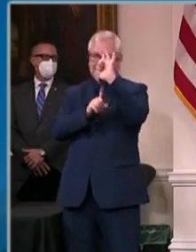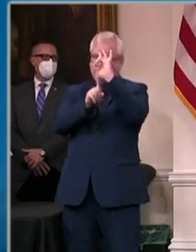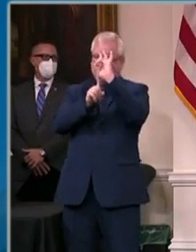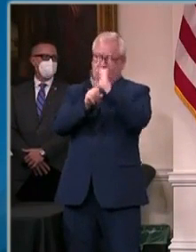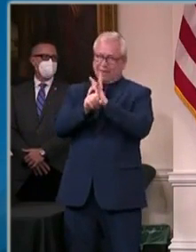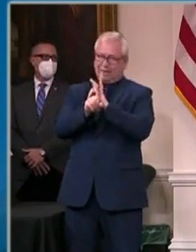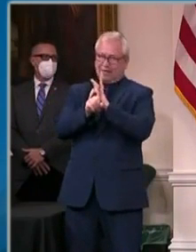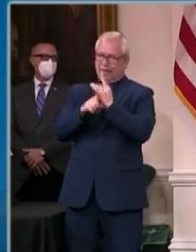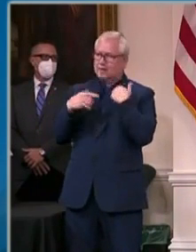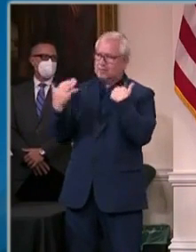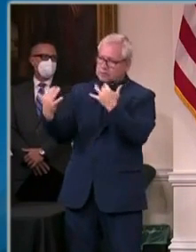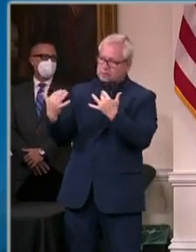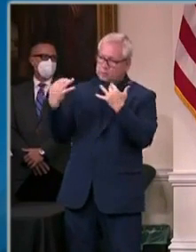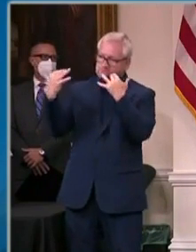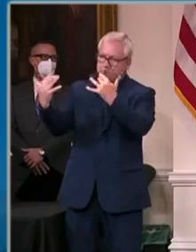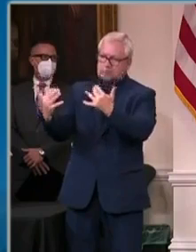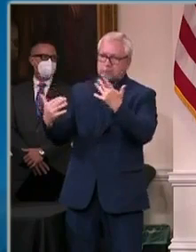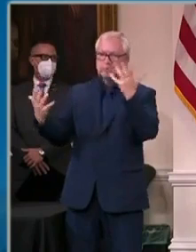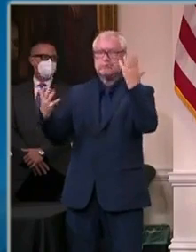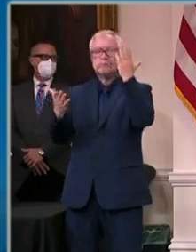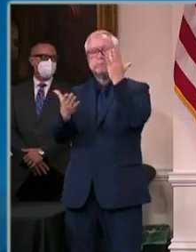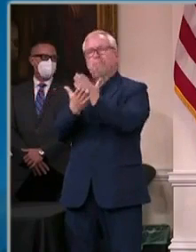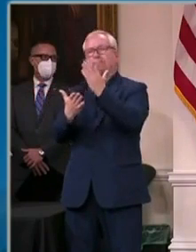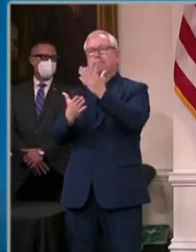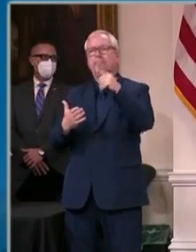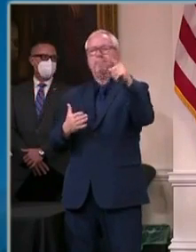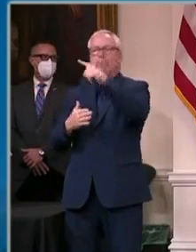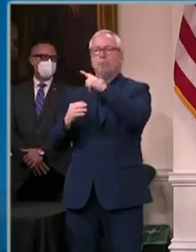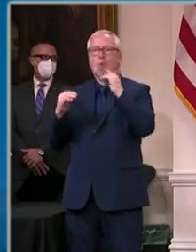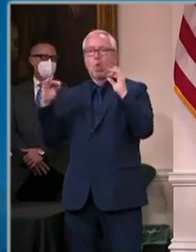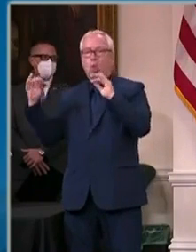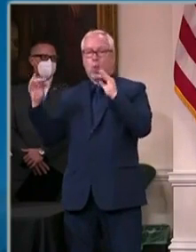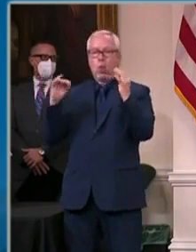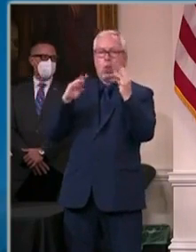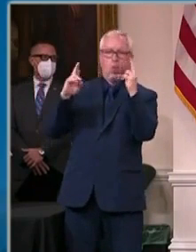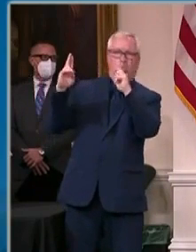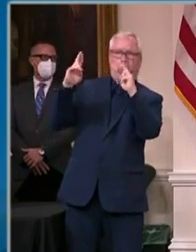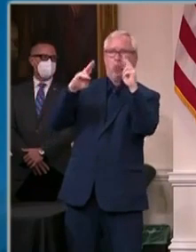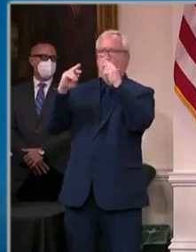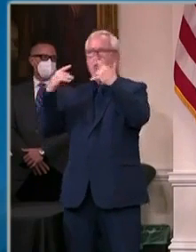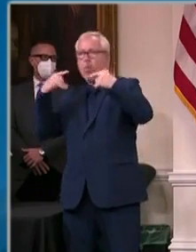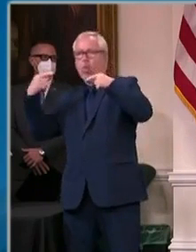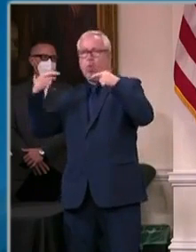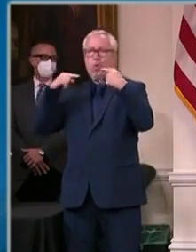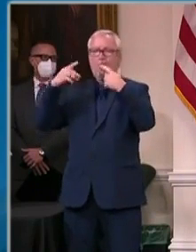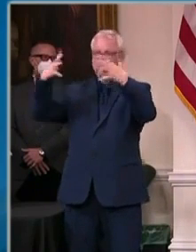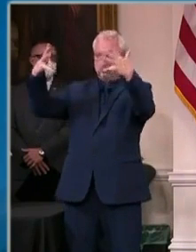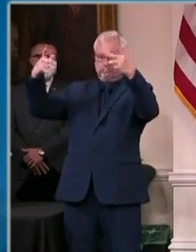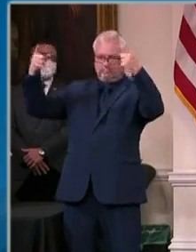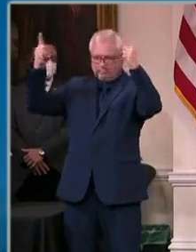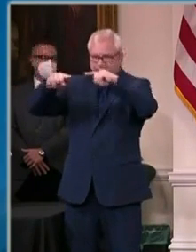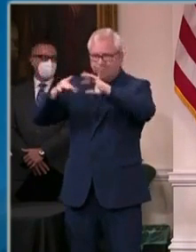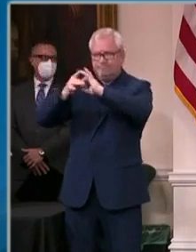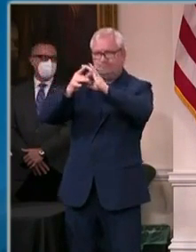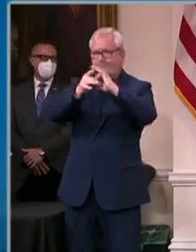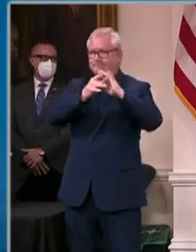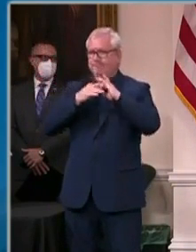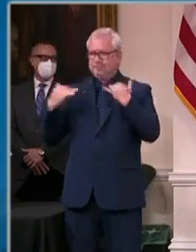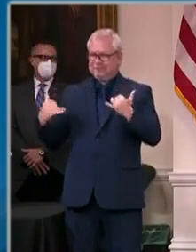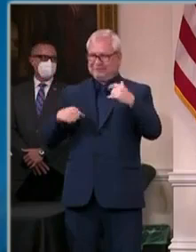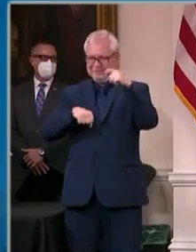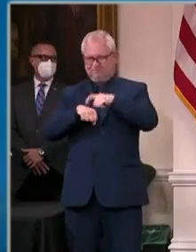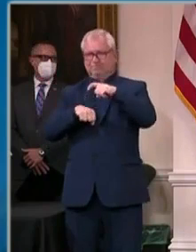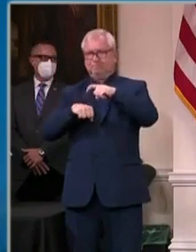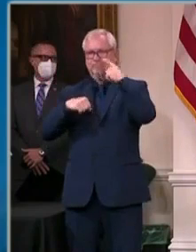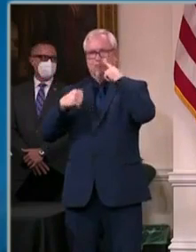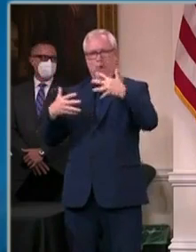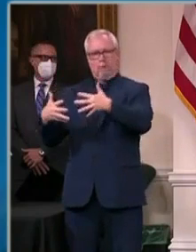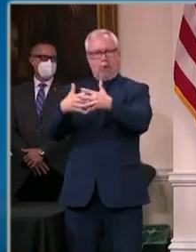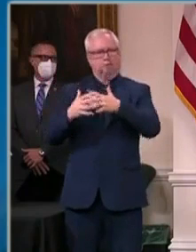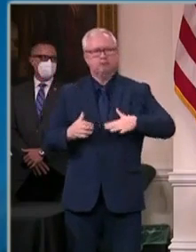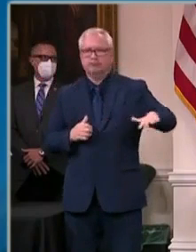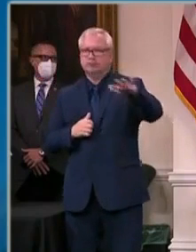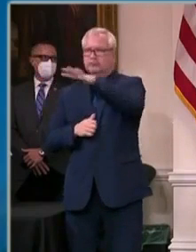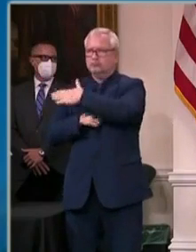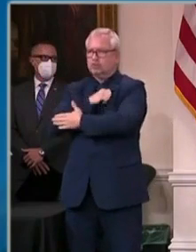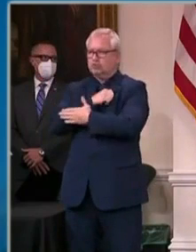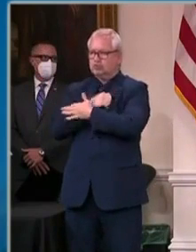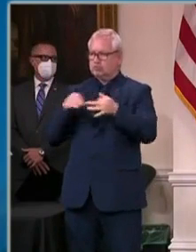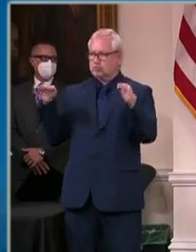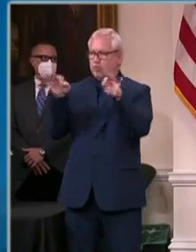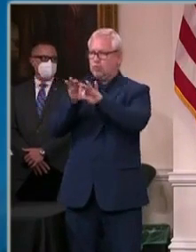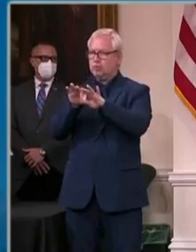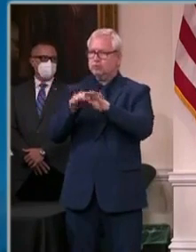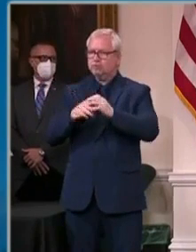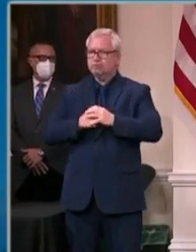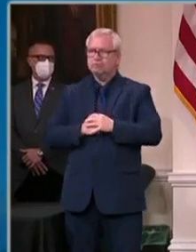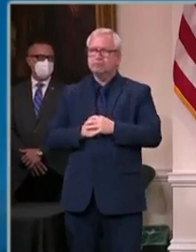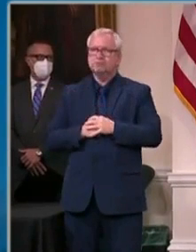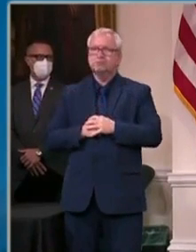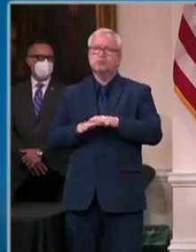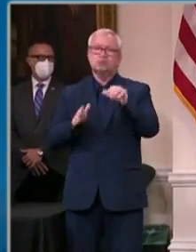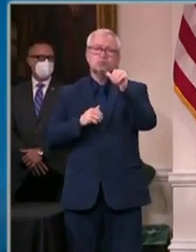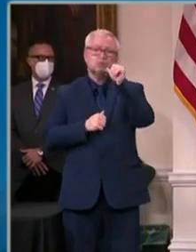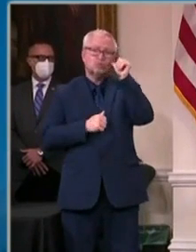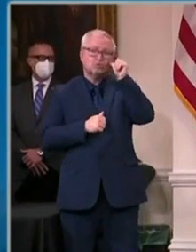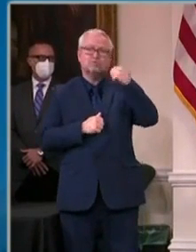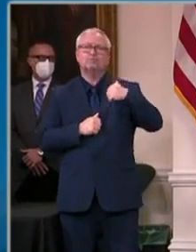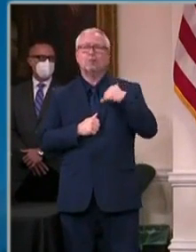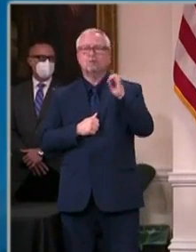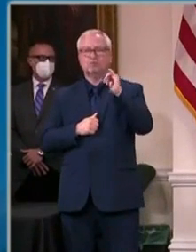WE HAVE BEEN PUSHING FOR THIS FOR EIGHT LONG MONTHS AND THE TIME HAS COME TO STOP THE PARTISAN BICKERING AND TO REACH A COMMON SENSE COMPROMISE AND GET THIS DONE FOR THE AMERICAN